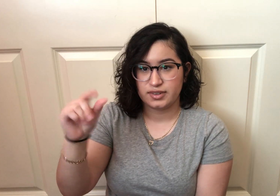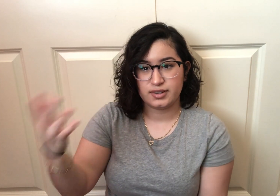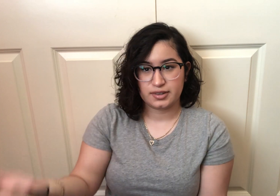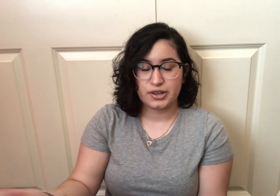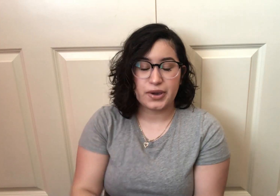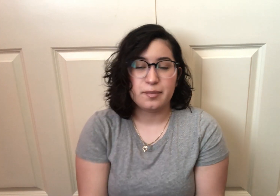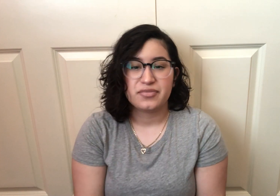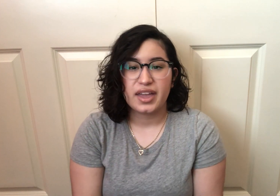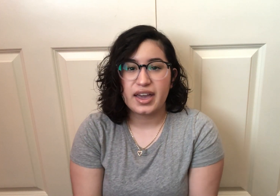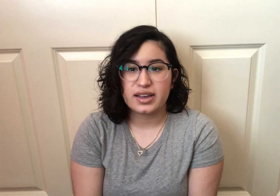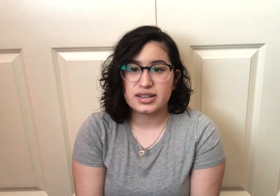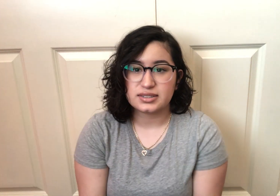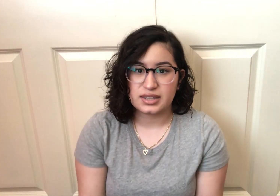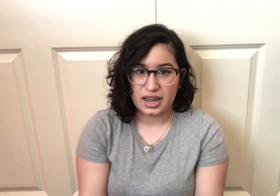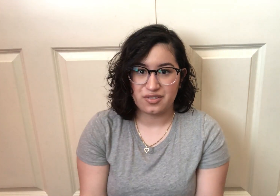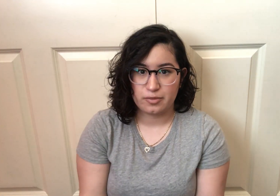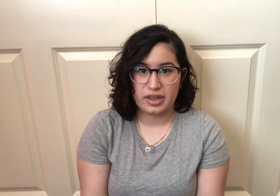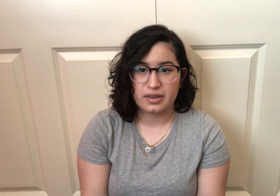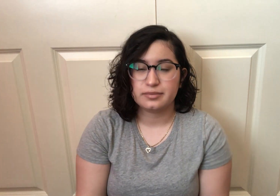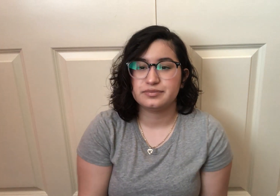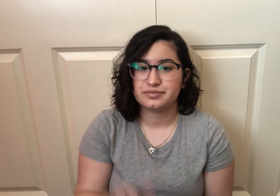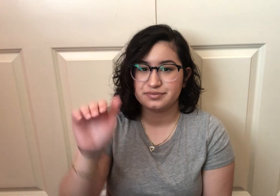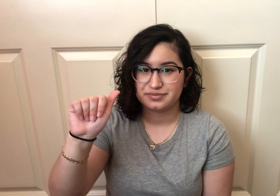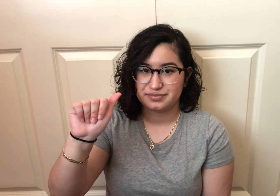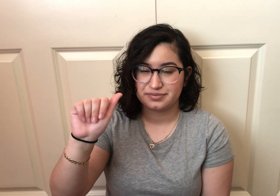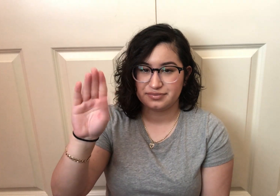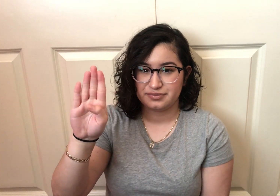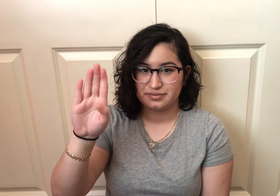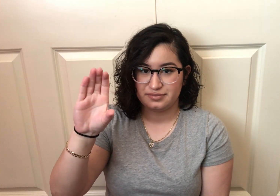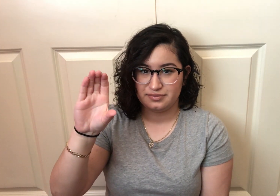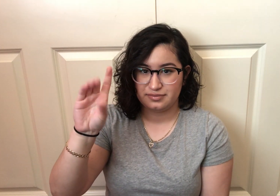And the alphabet: A-Z.